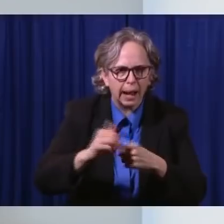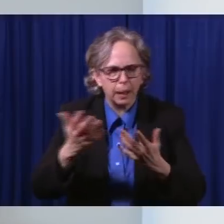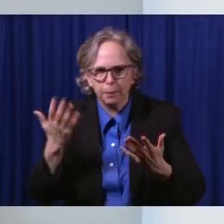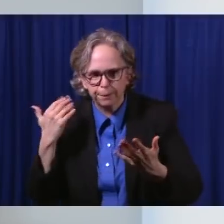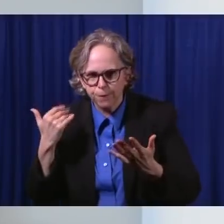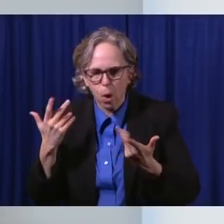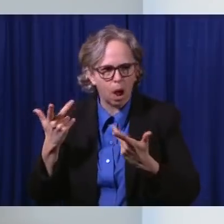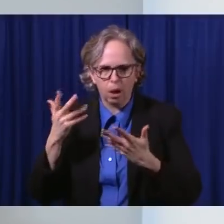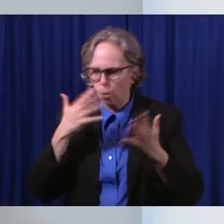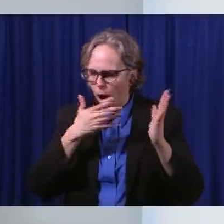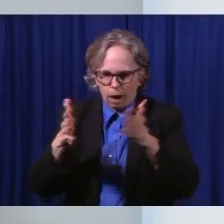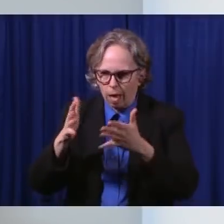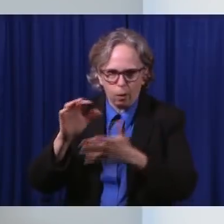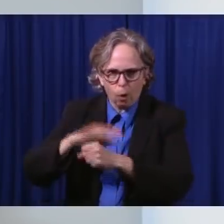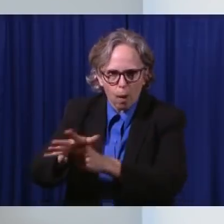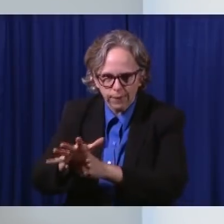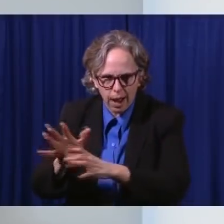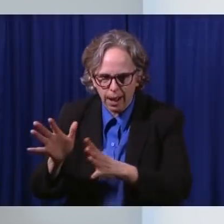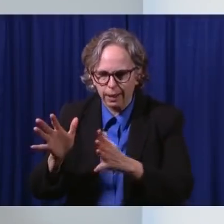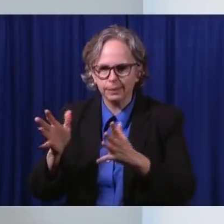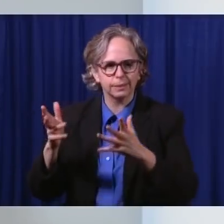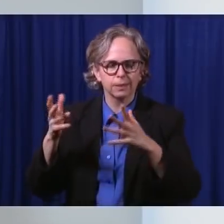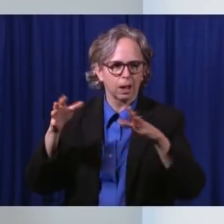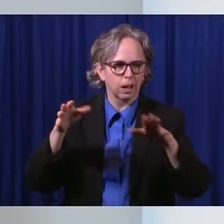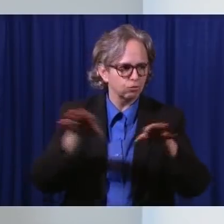WERE NOT ABLE TO DO THAT BECAUSE